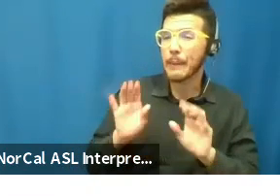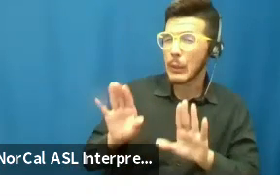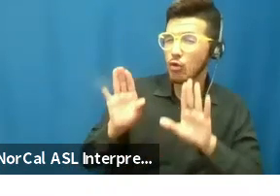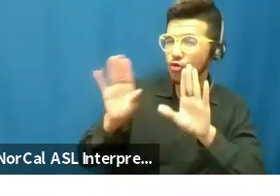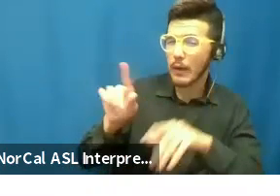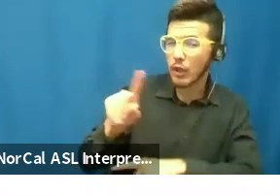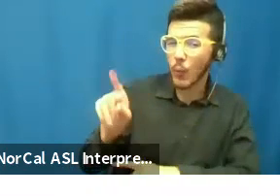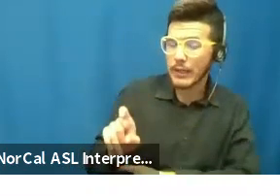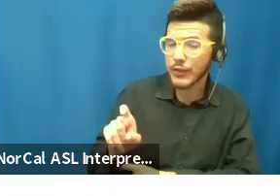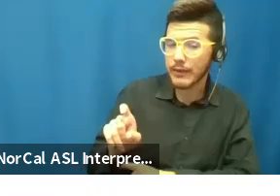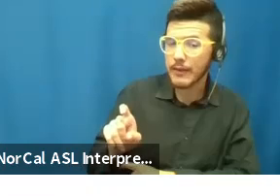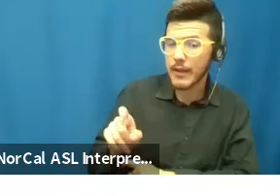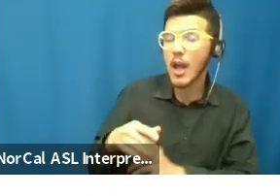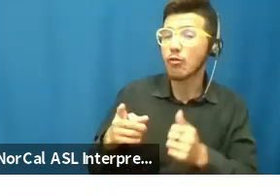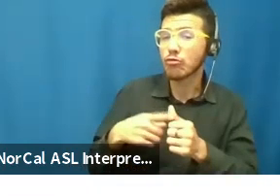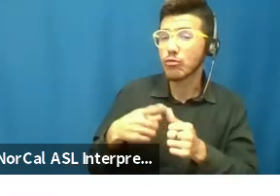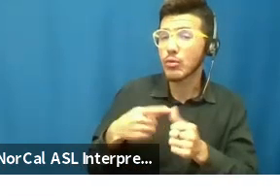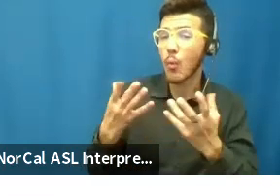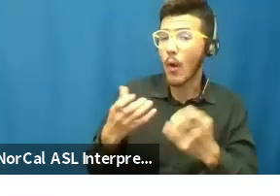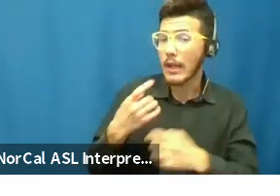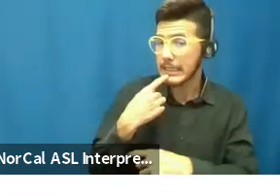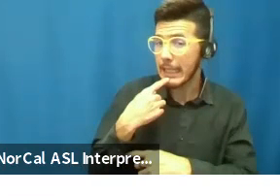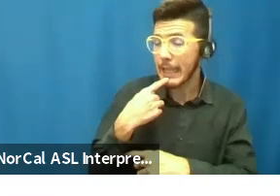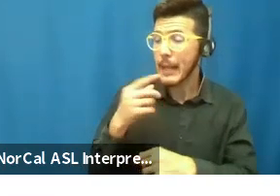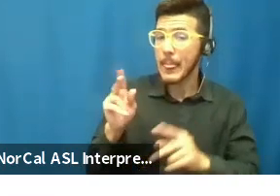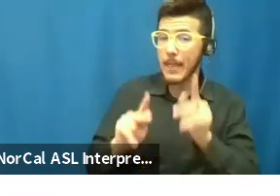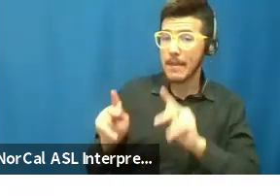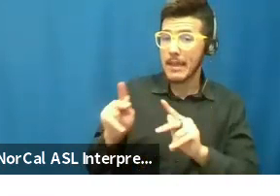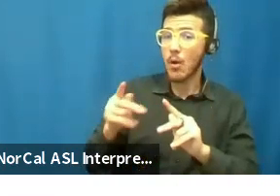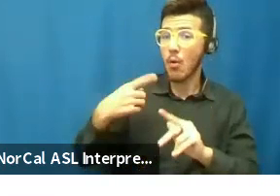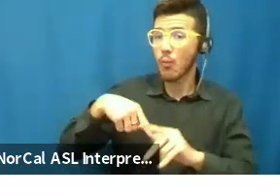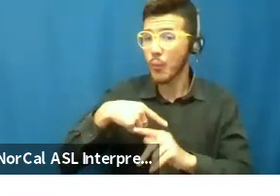I would say first off, the people we talked about, or talked with, they were